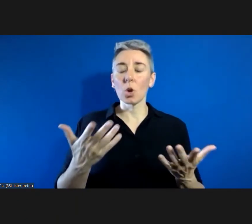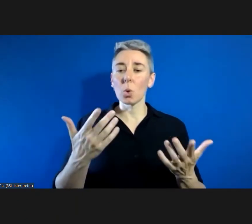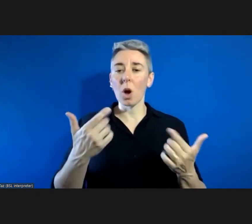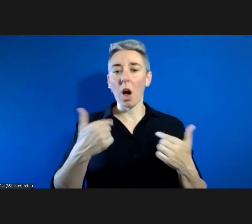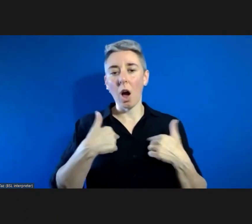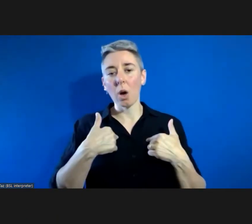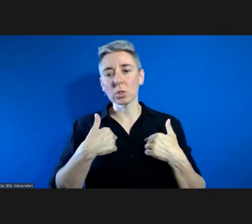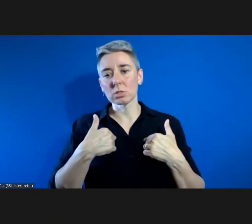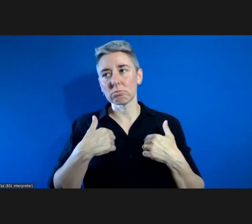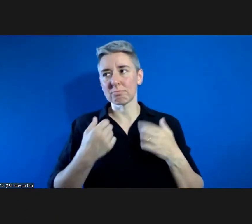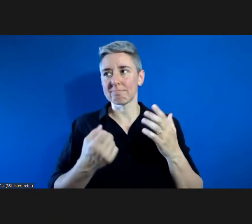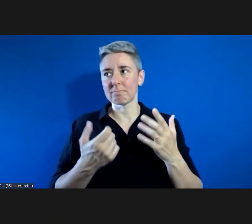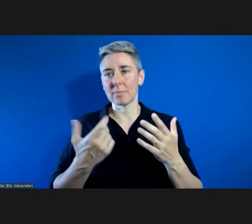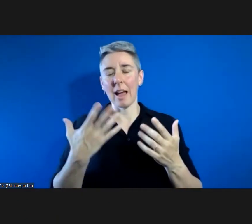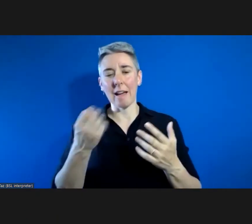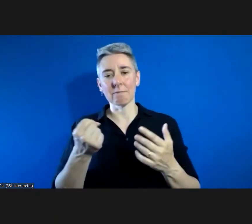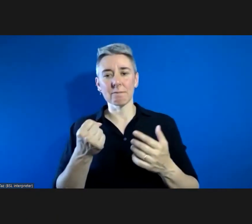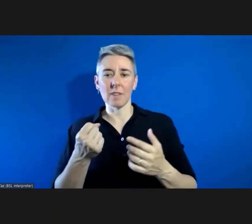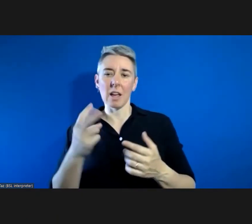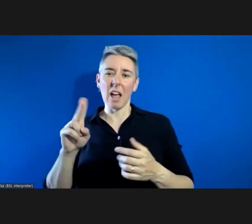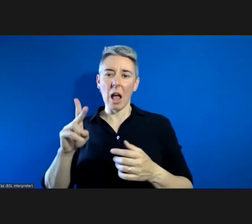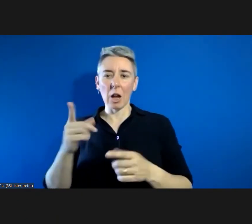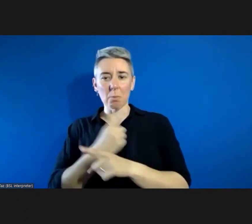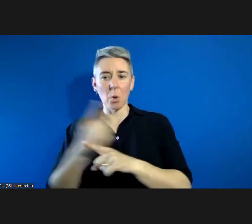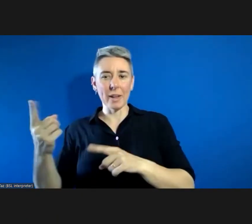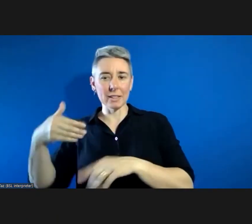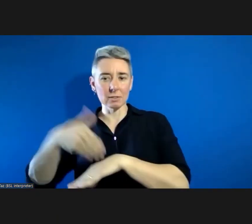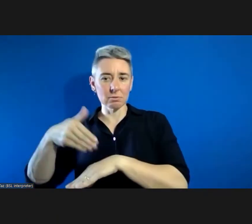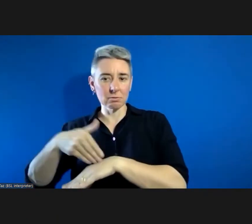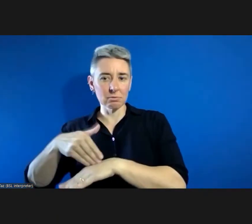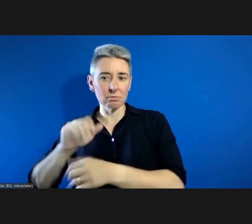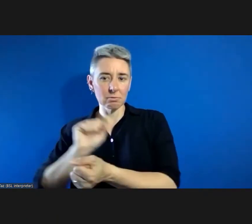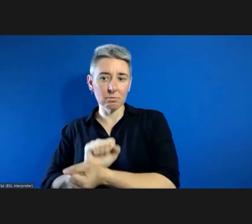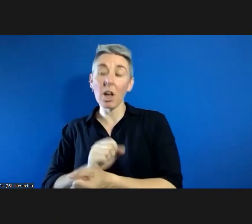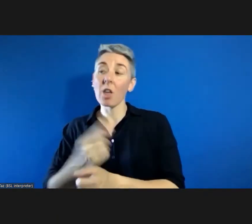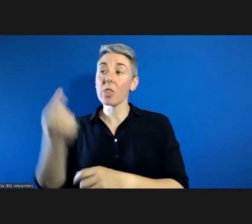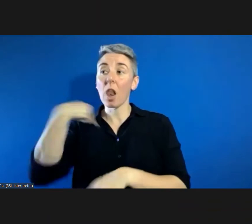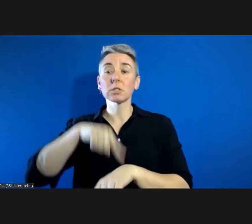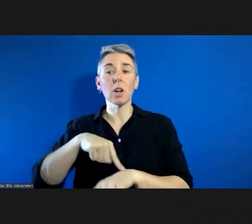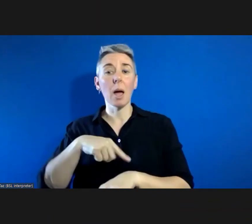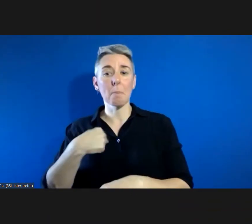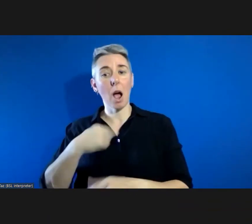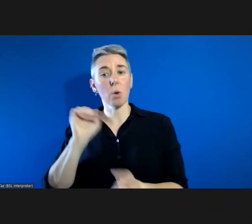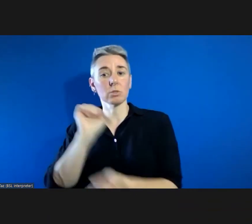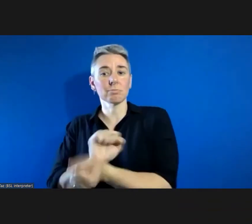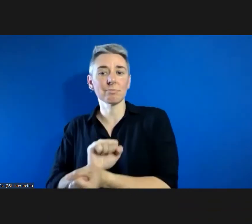a couple of weeks on remand, and the last time was literally in 1994. I had to point out I had